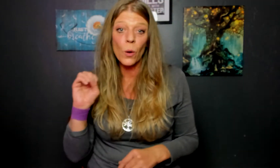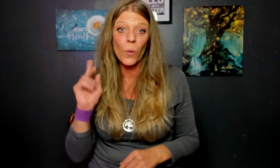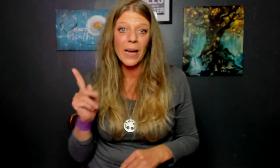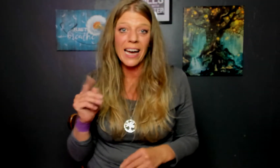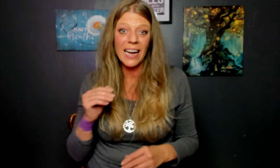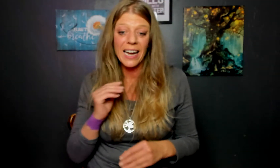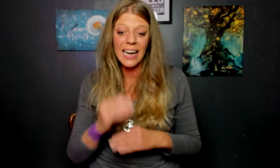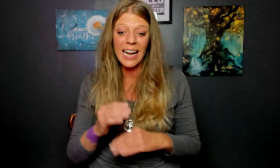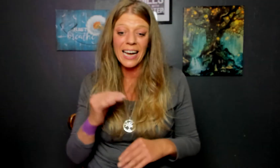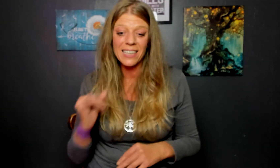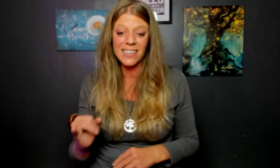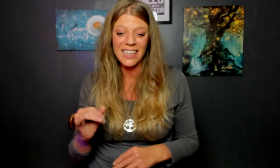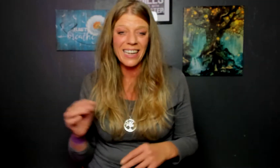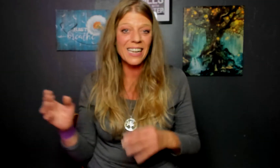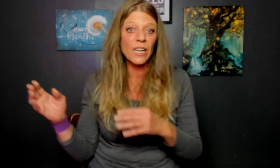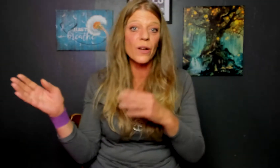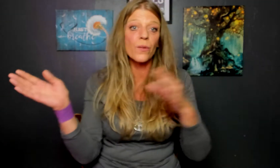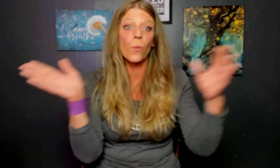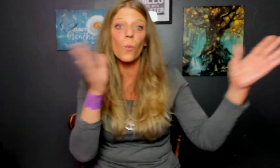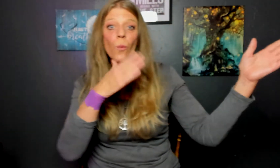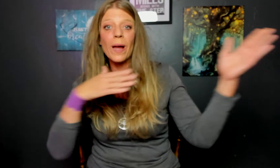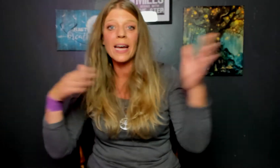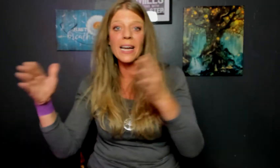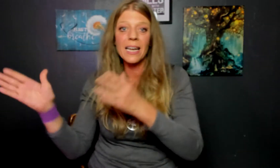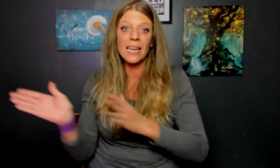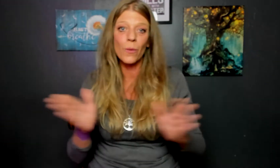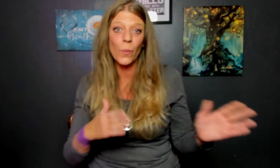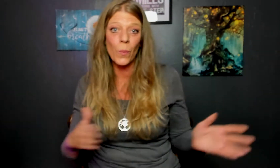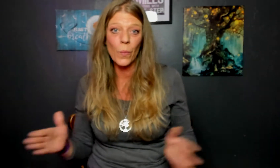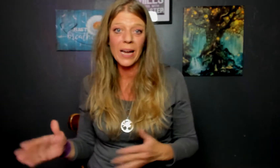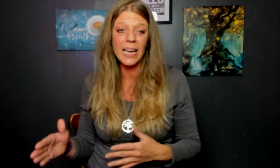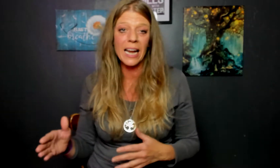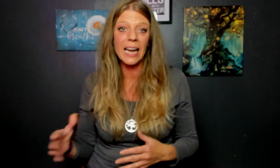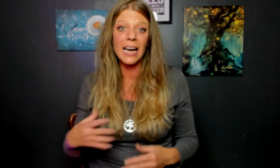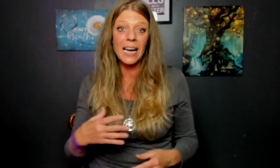OK, next is WIND. WIND.